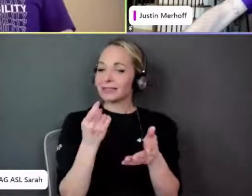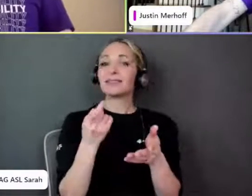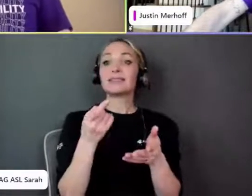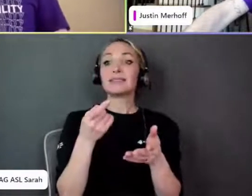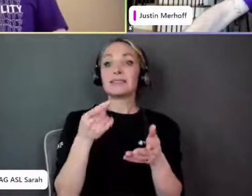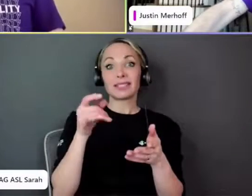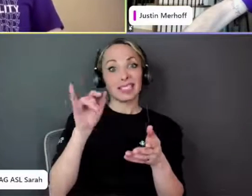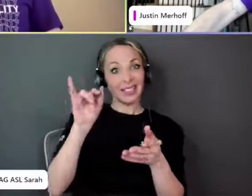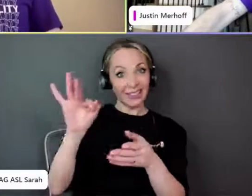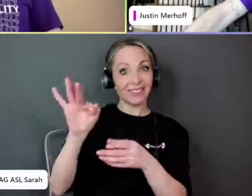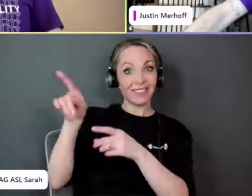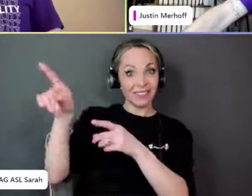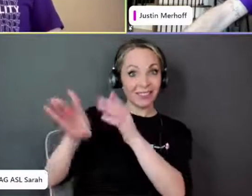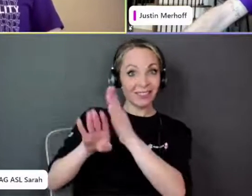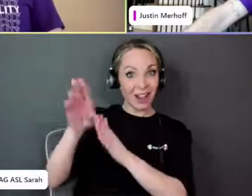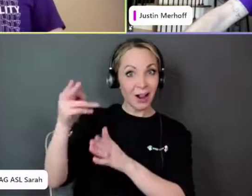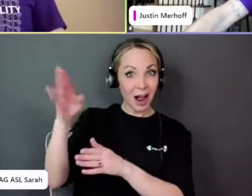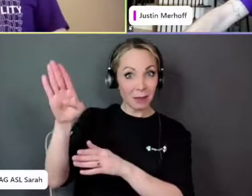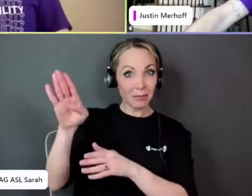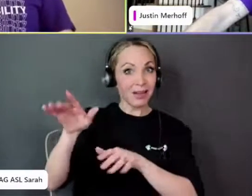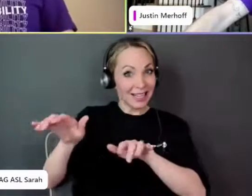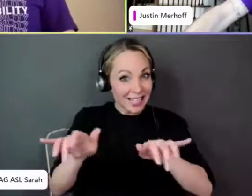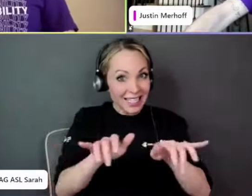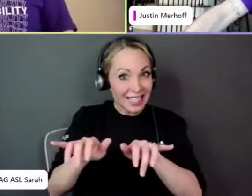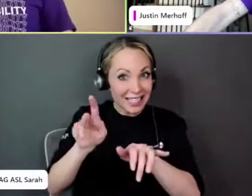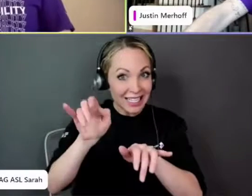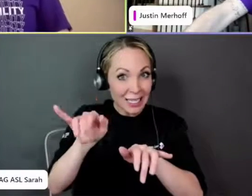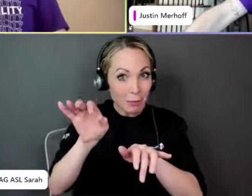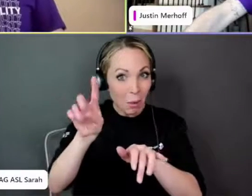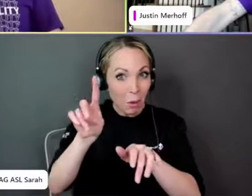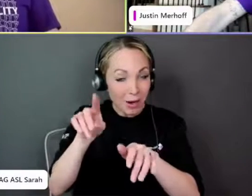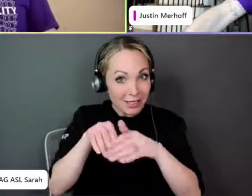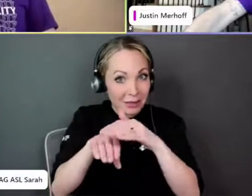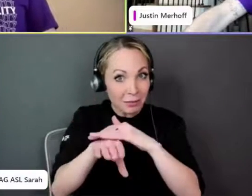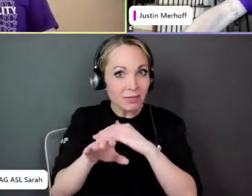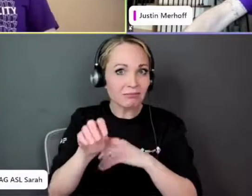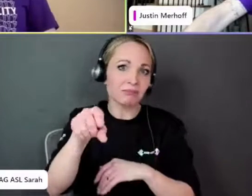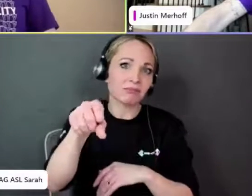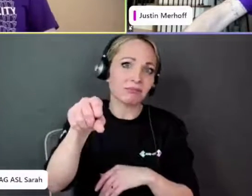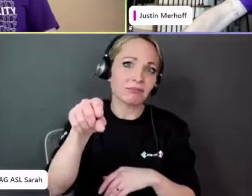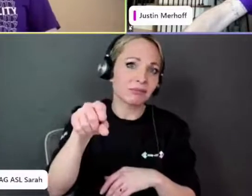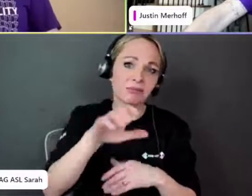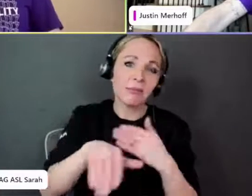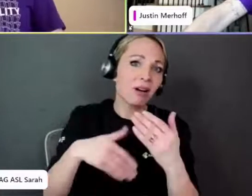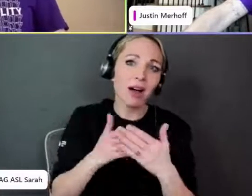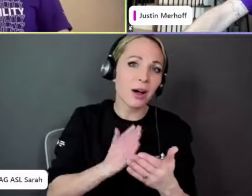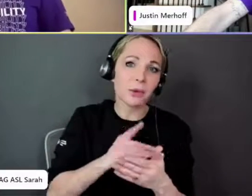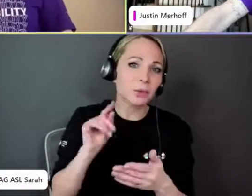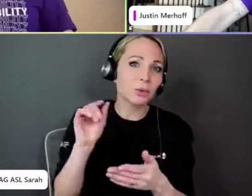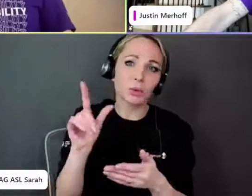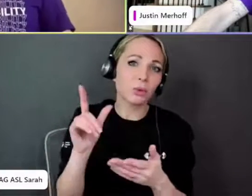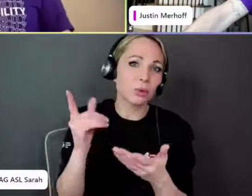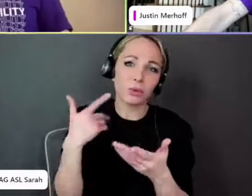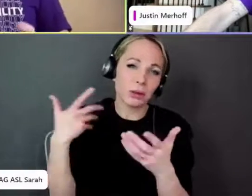All of our tools that we develop internally at Deque, we work really hard to make sure that they're absolutely as accessible as possible.